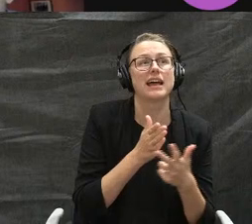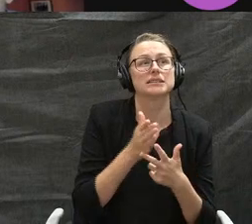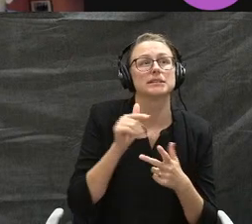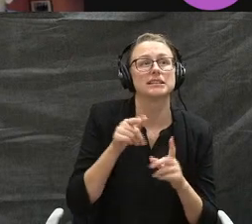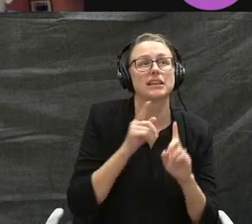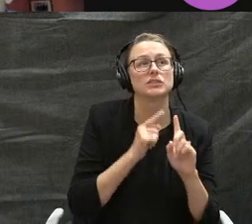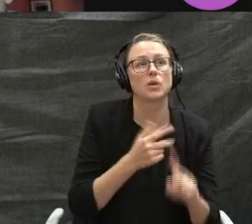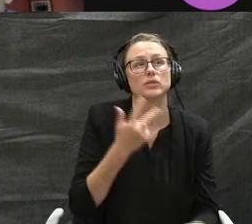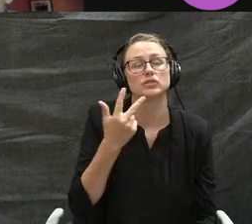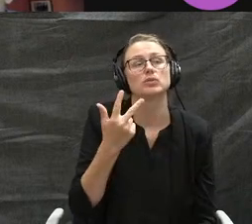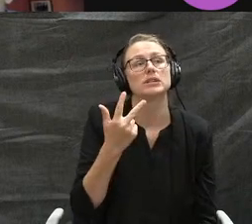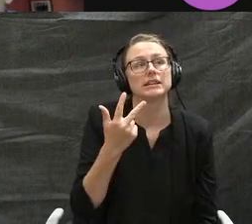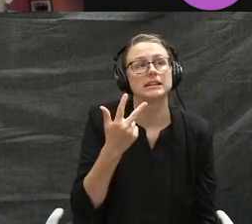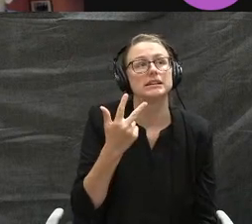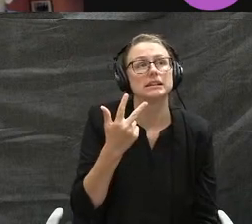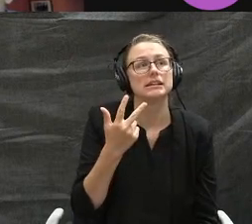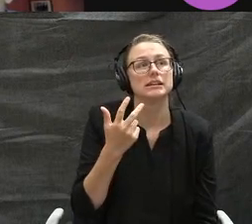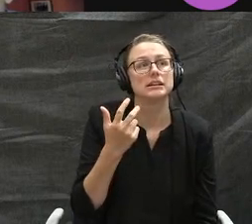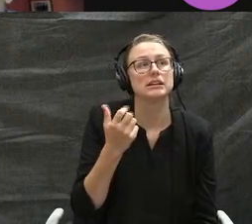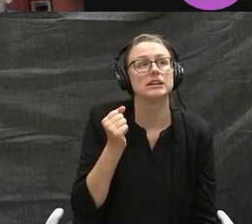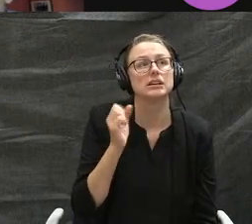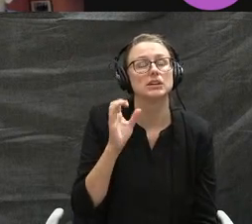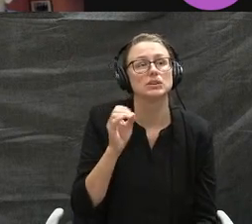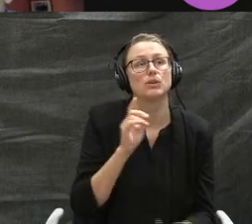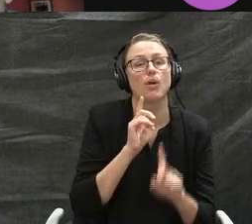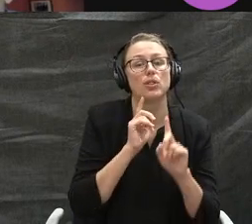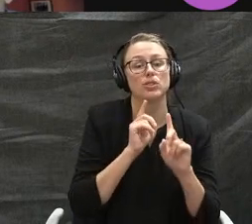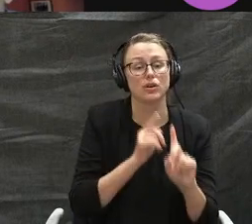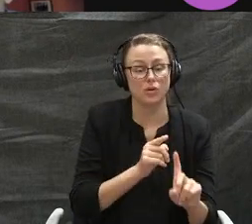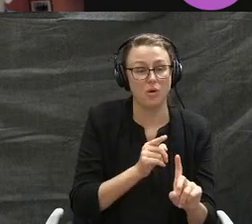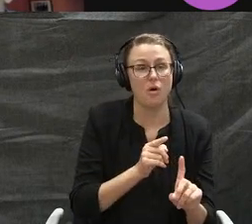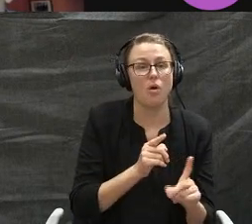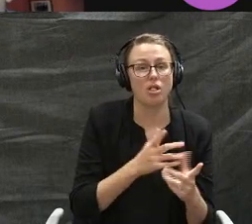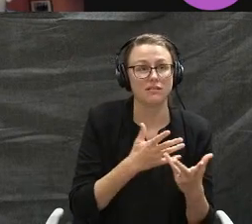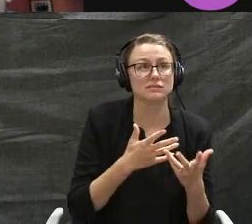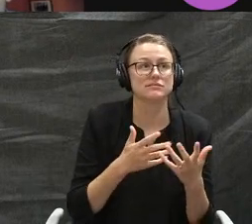specific points to this goal. The goal states in pursuit of